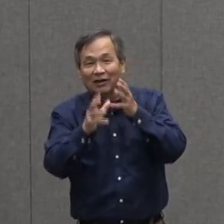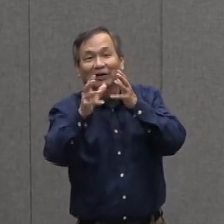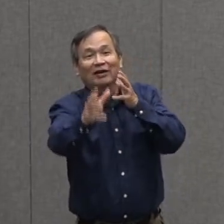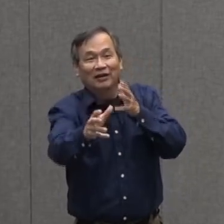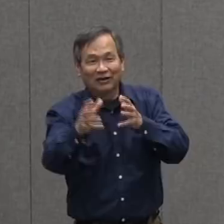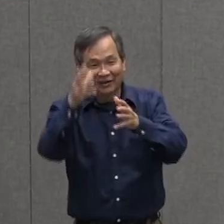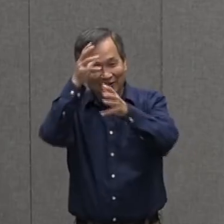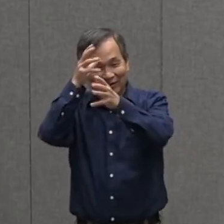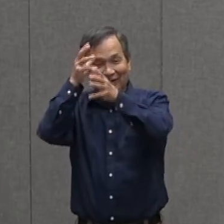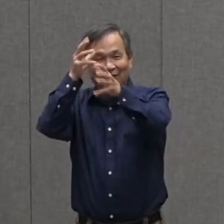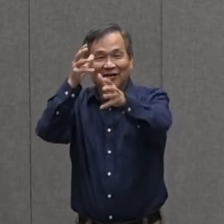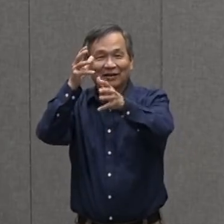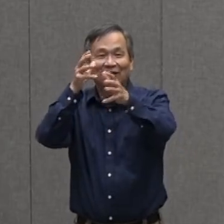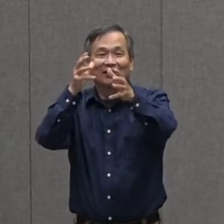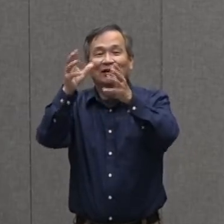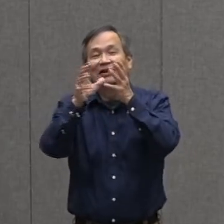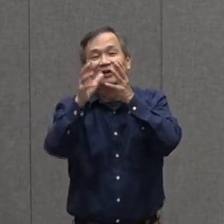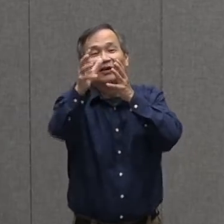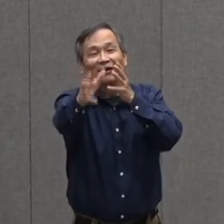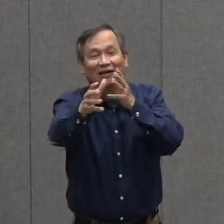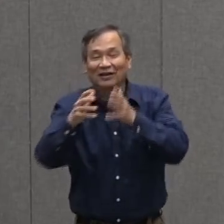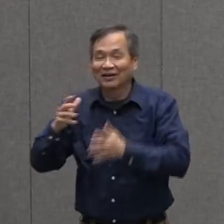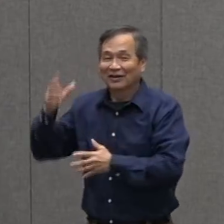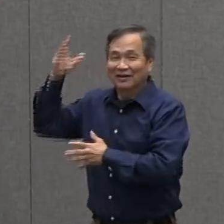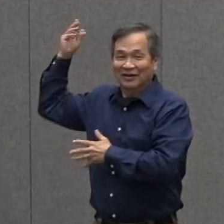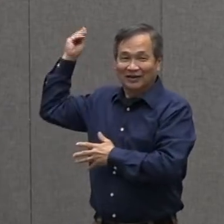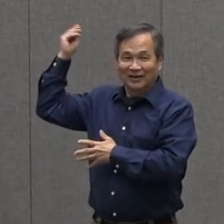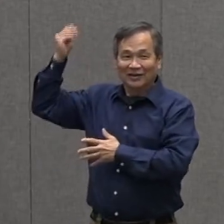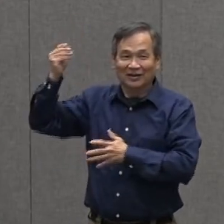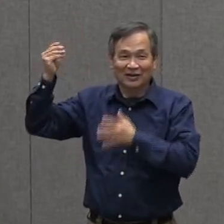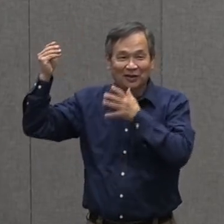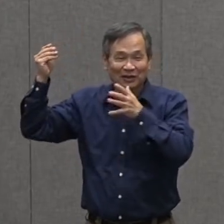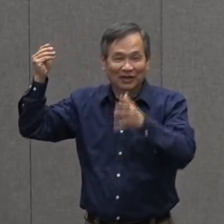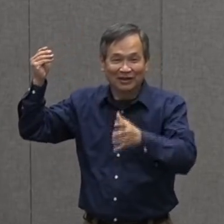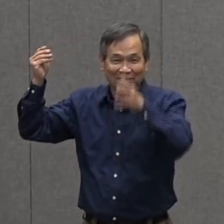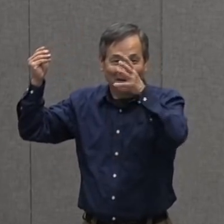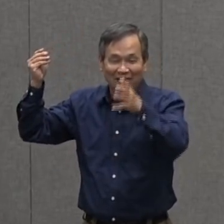Who then told it to their kids.